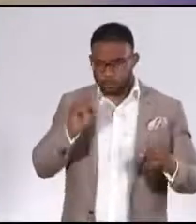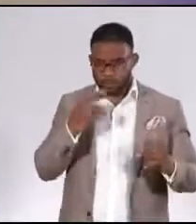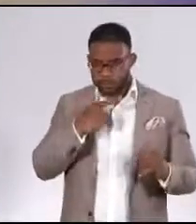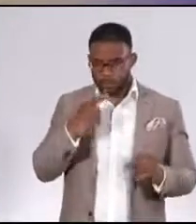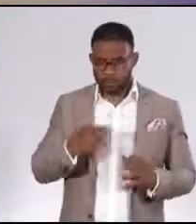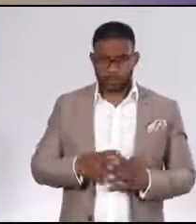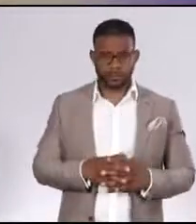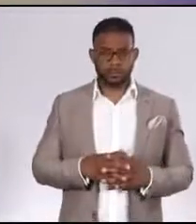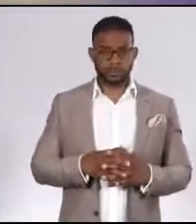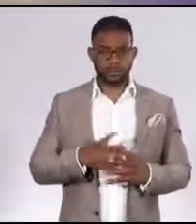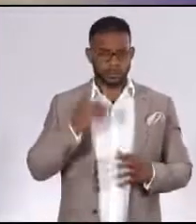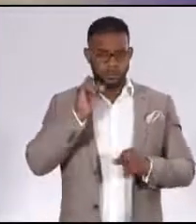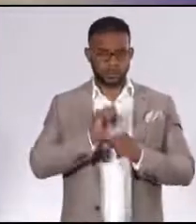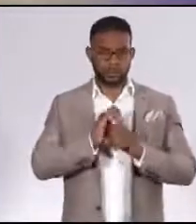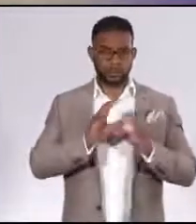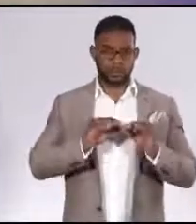For work meetings, this has resulted